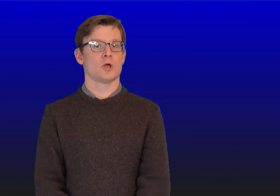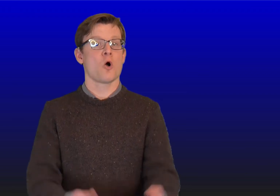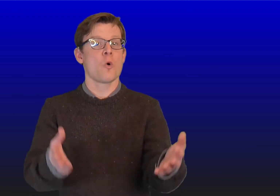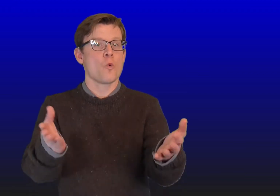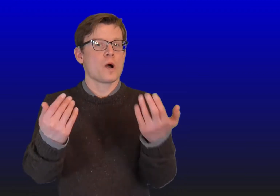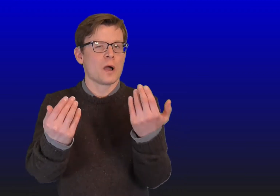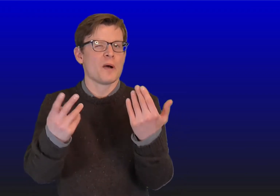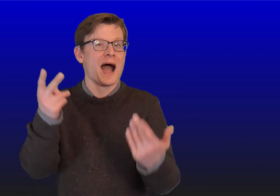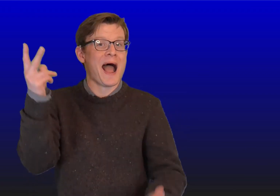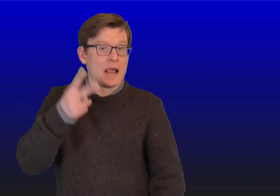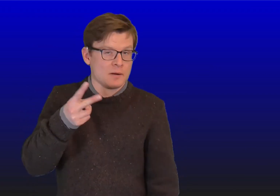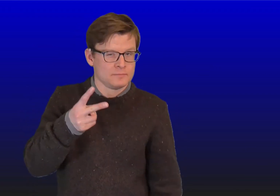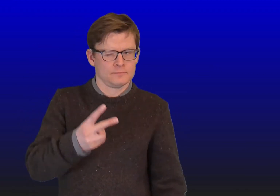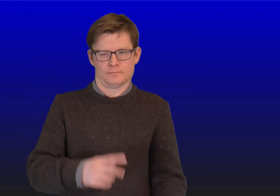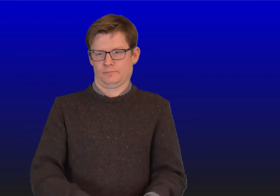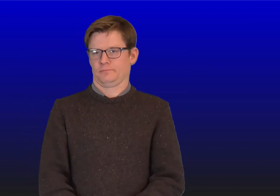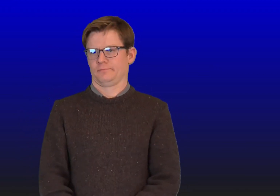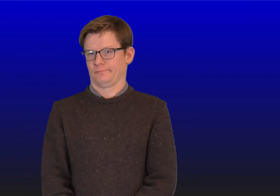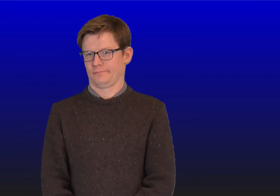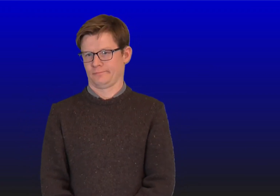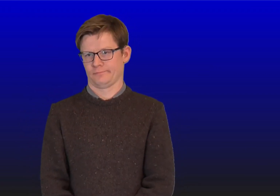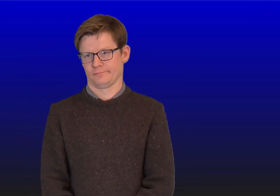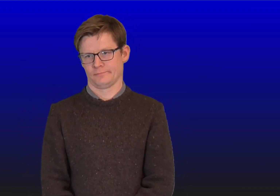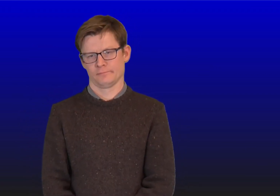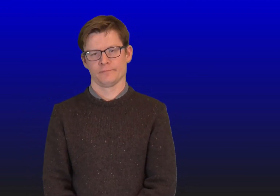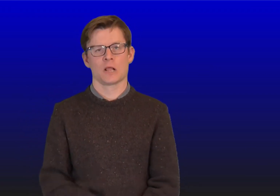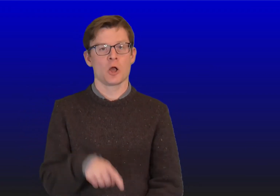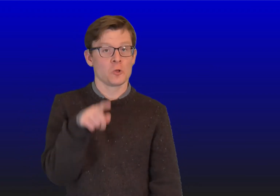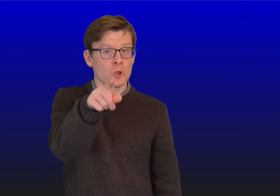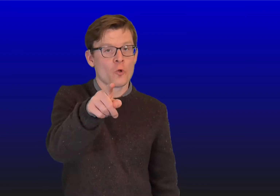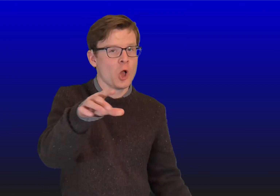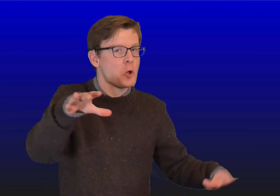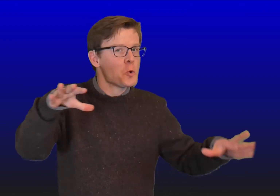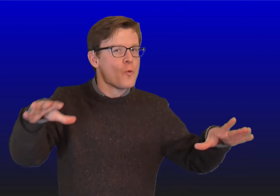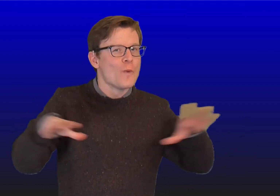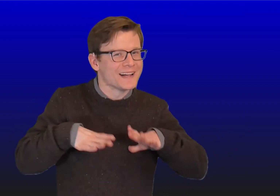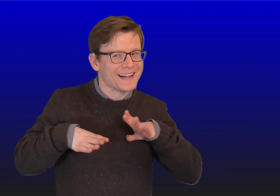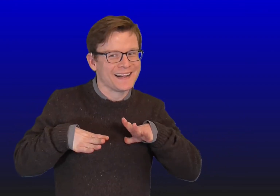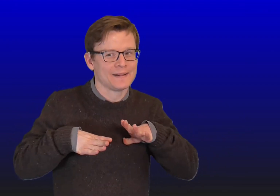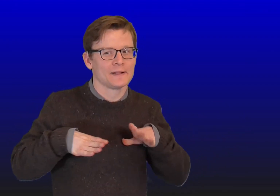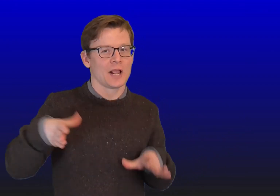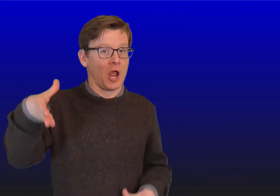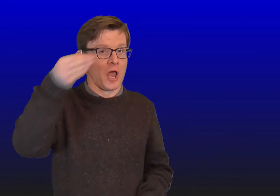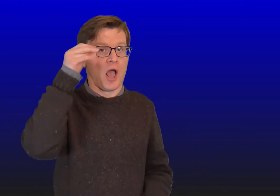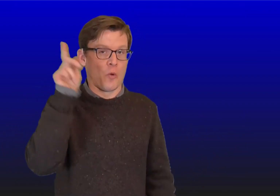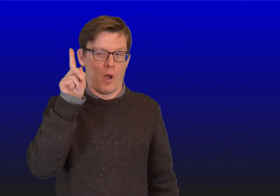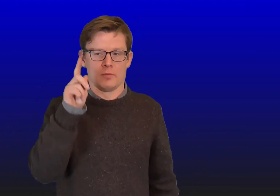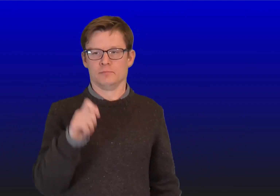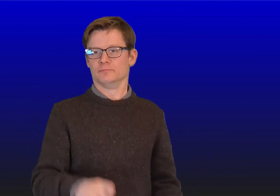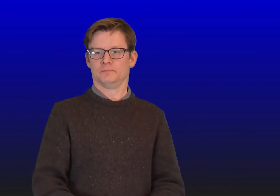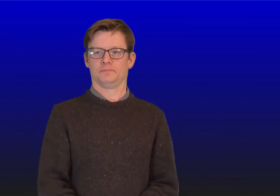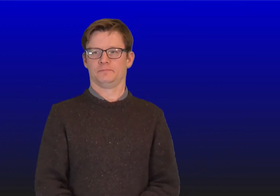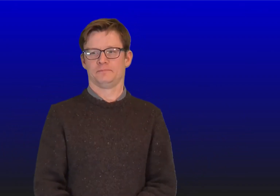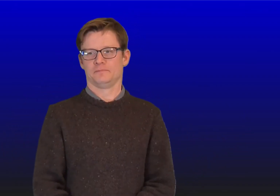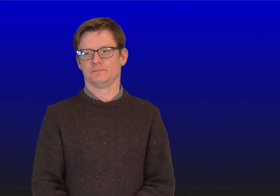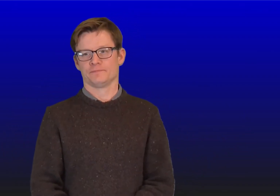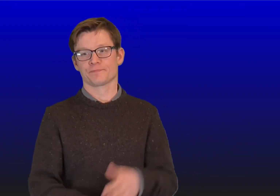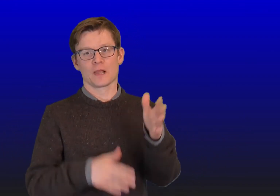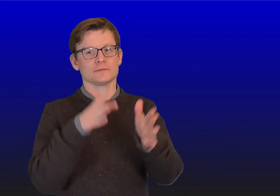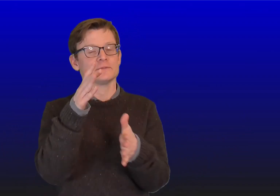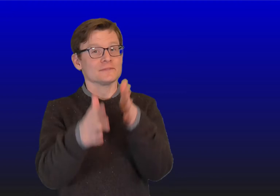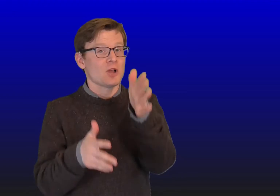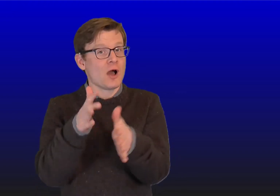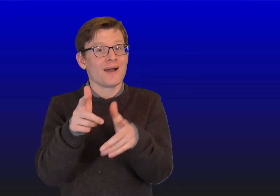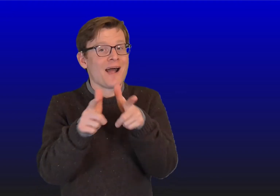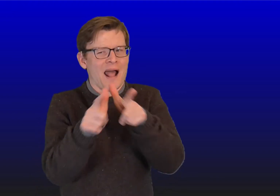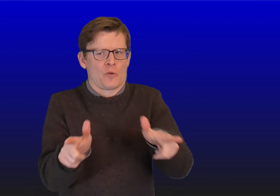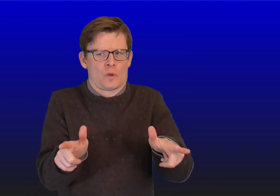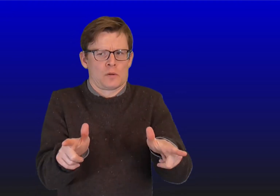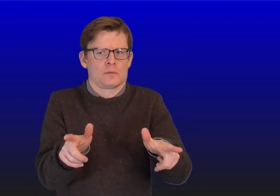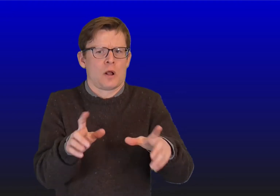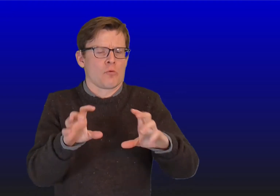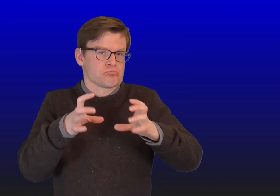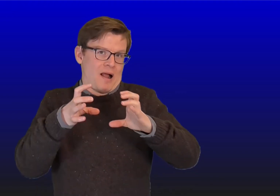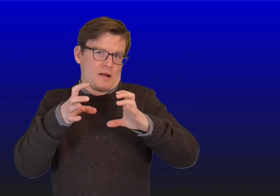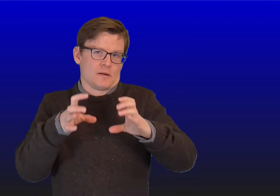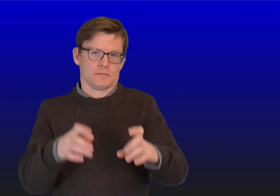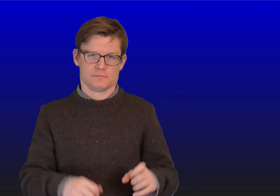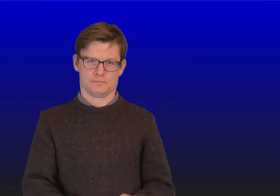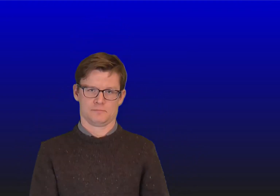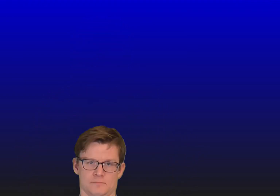Welcome back! Are you ready to learn about sign language and the brain?